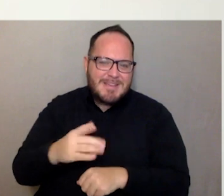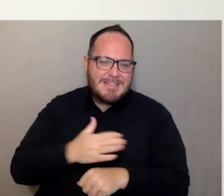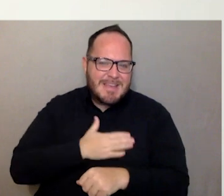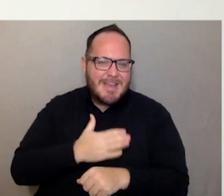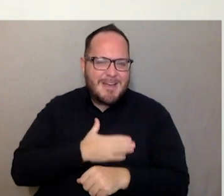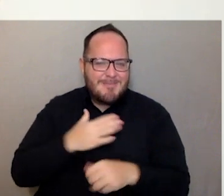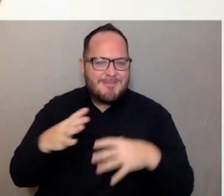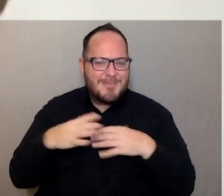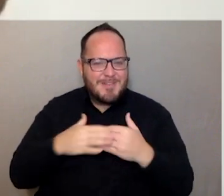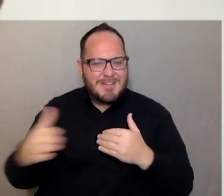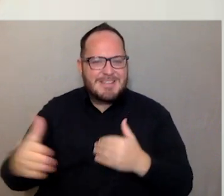GOOD TO SEE YOU. >> THANK YOU SO MUCH.